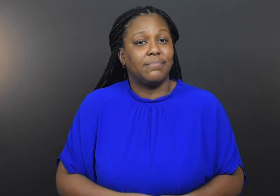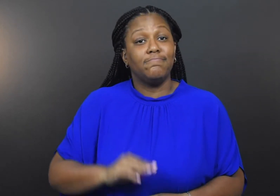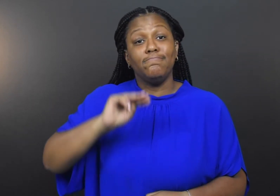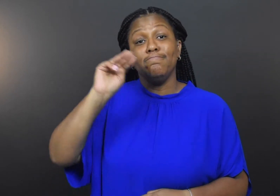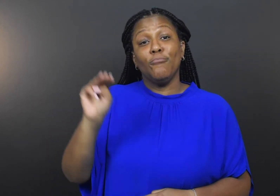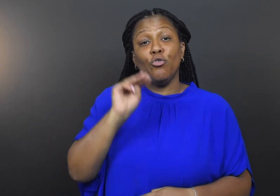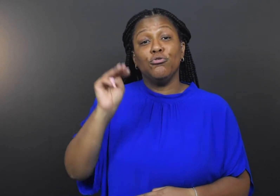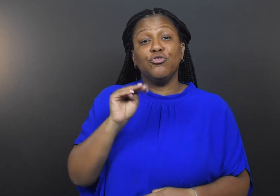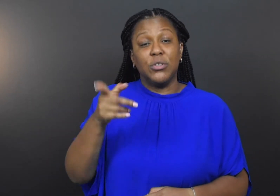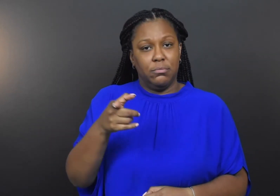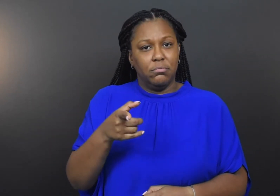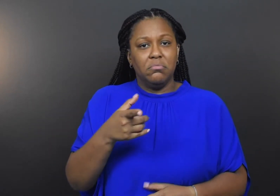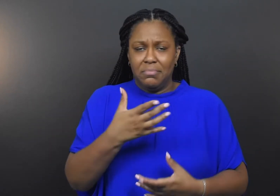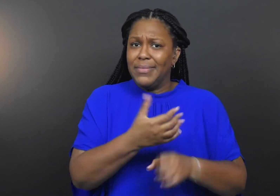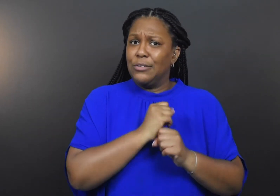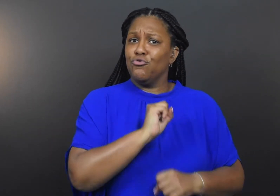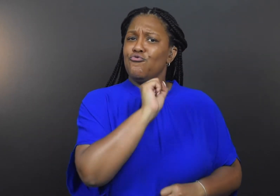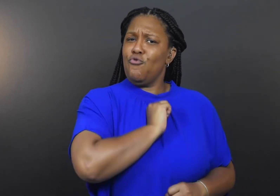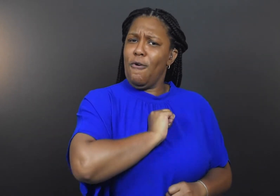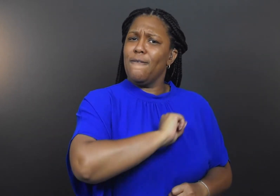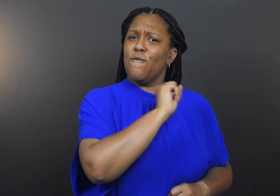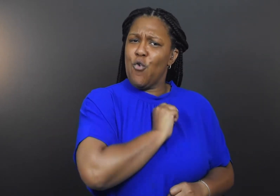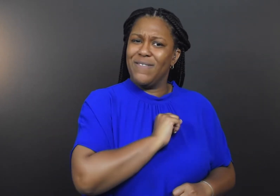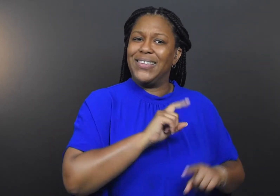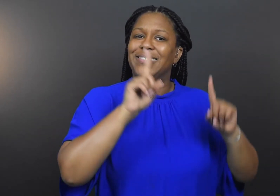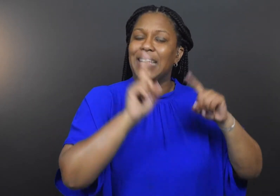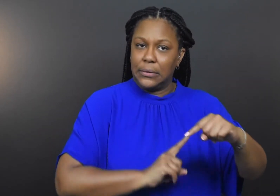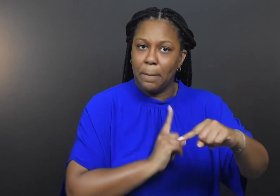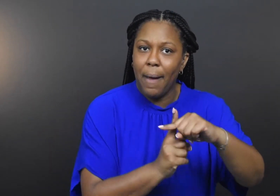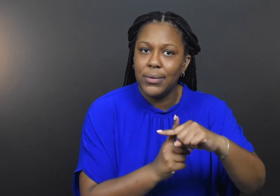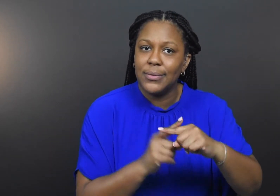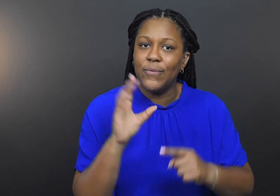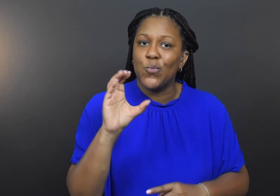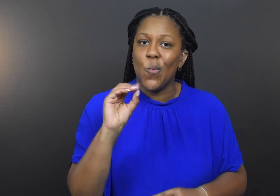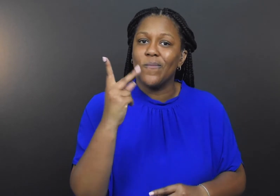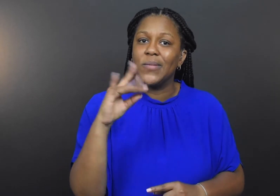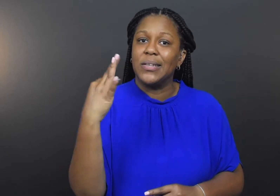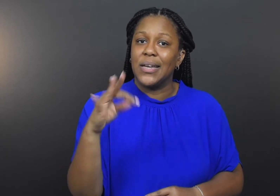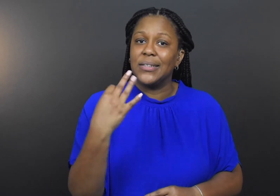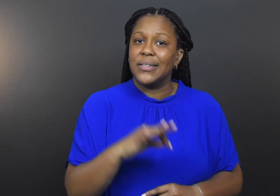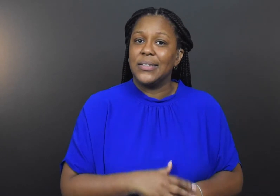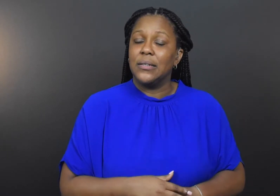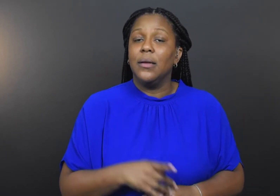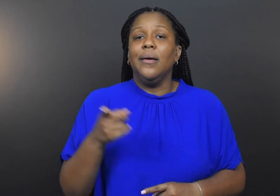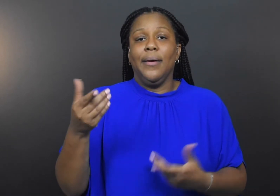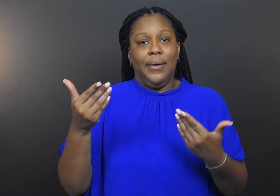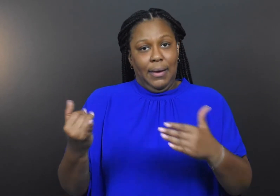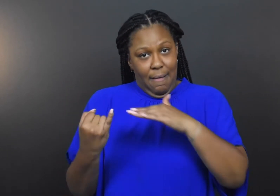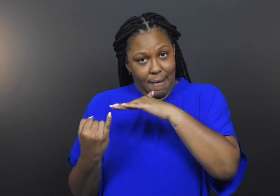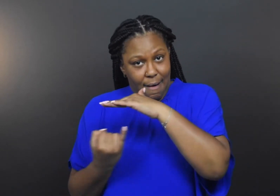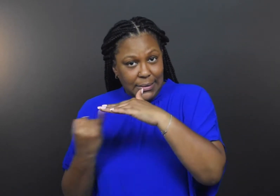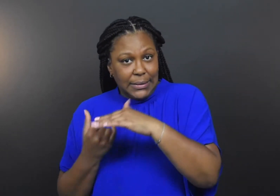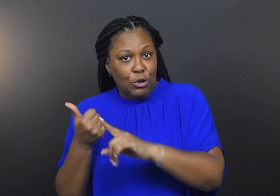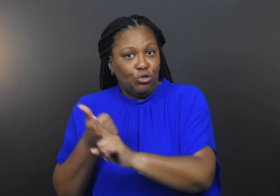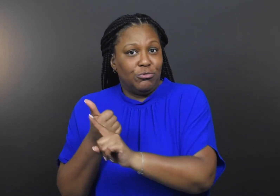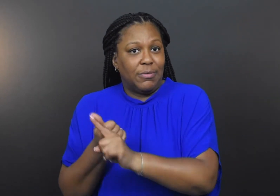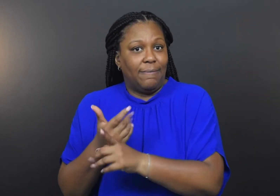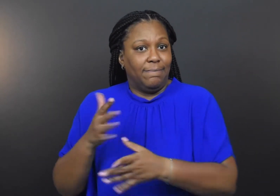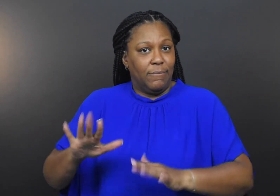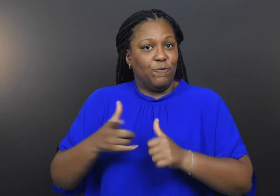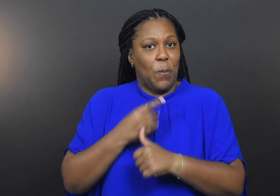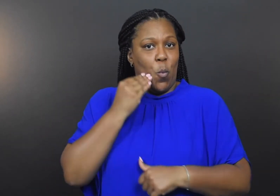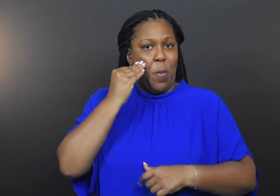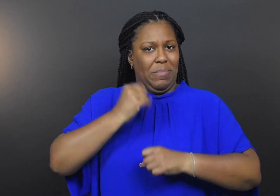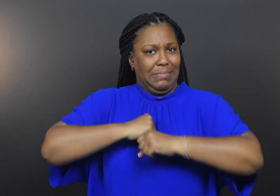Marjorie gets a cough and tests positive for COVID-19. She’d isolate away from home to protect